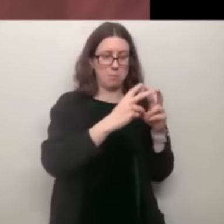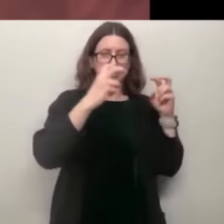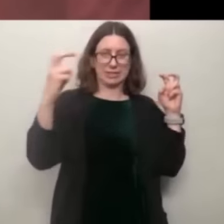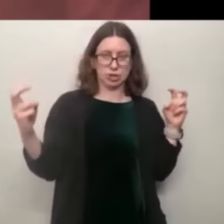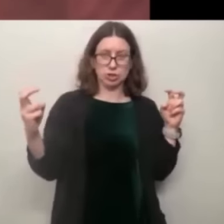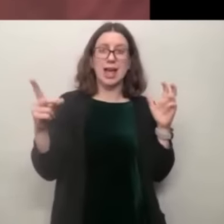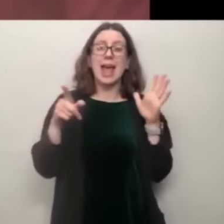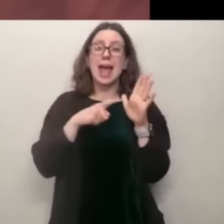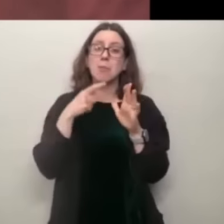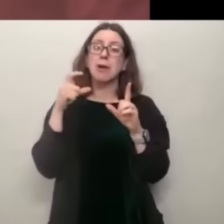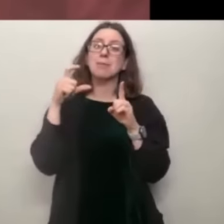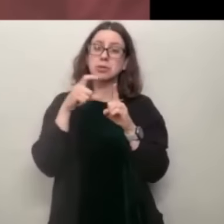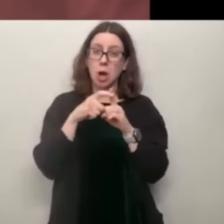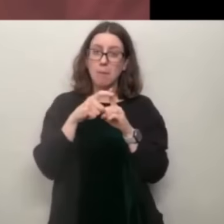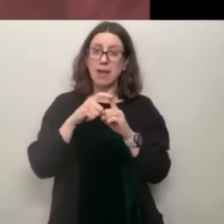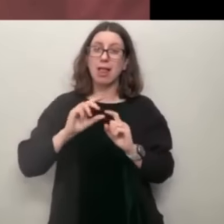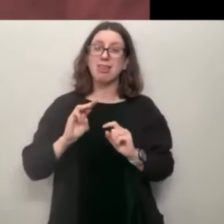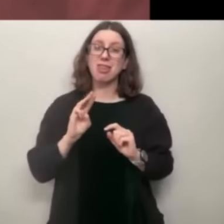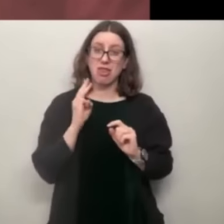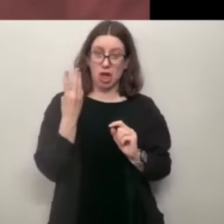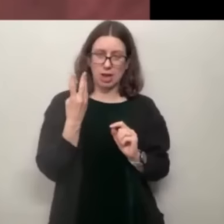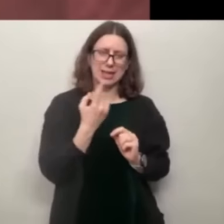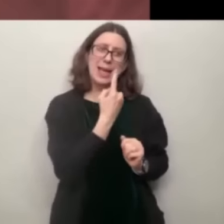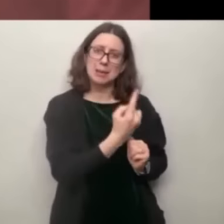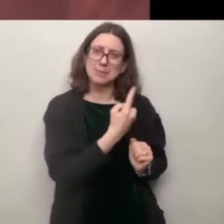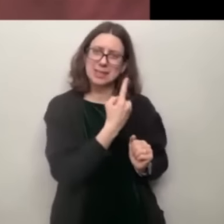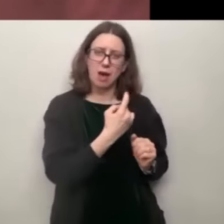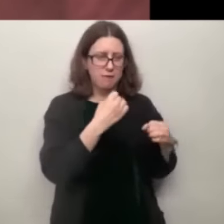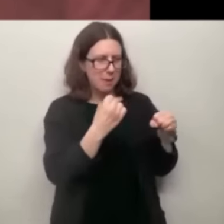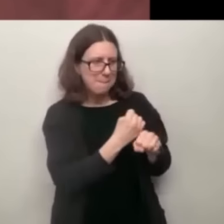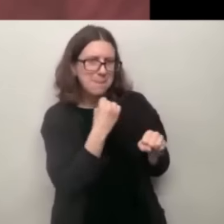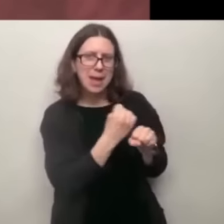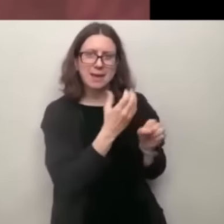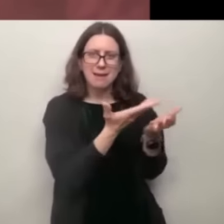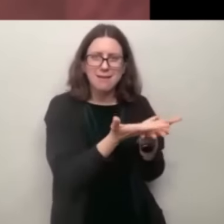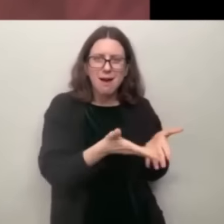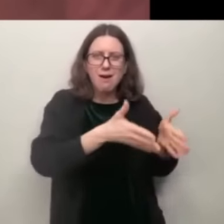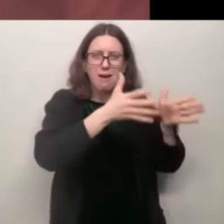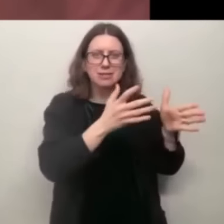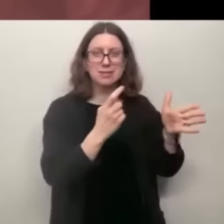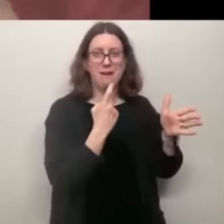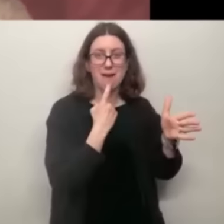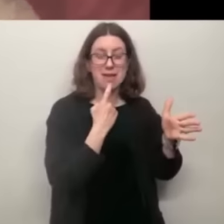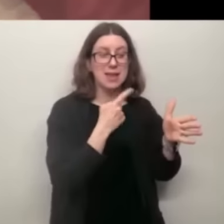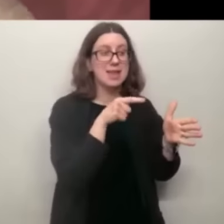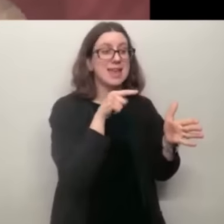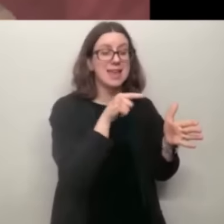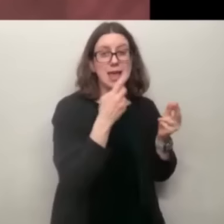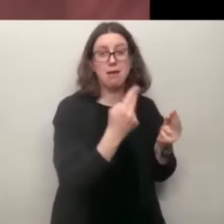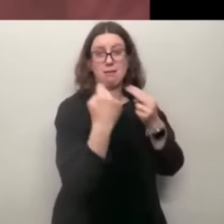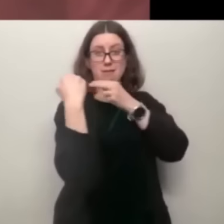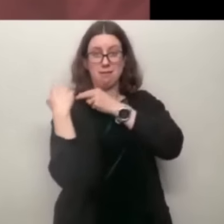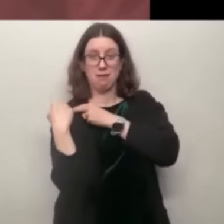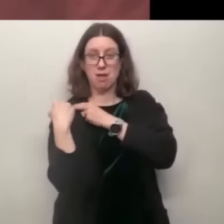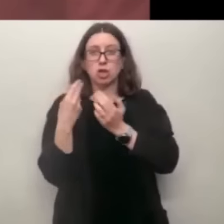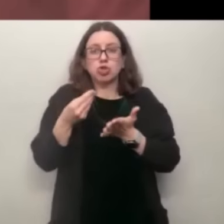making these fantastic castings, was elected to be its treasurer. Just over 3000 pounds was raised